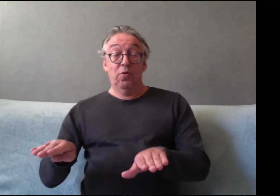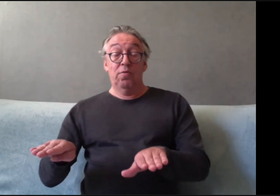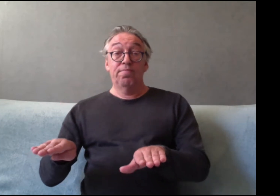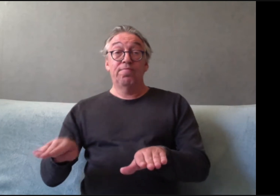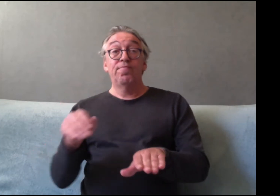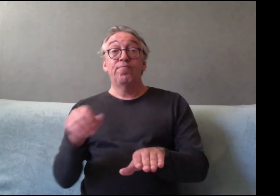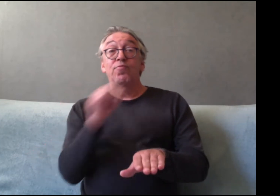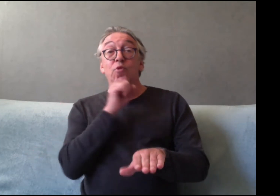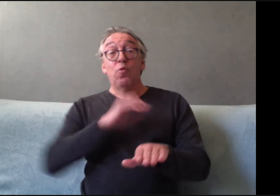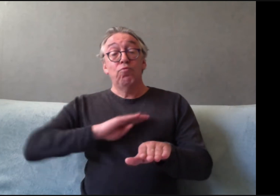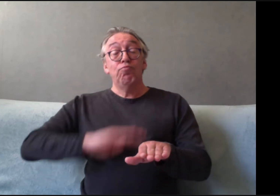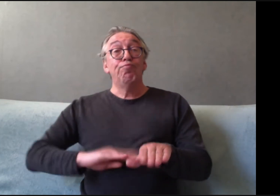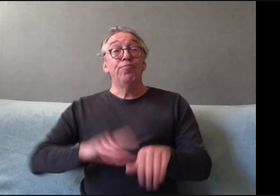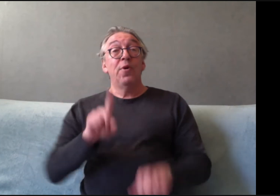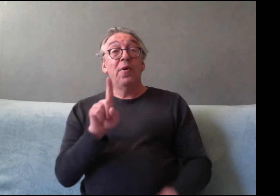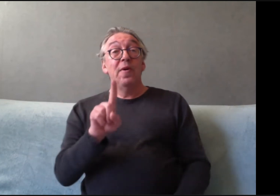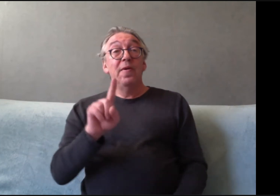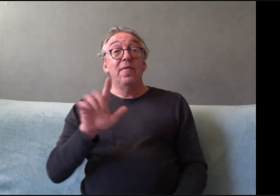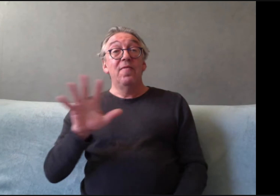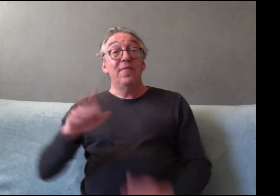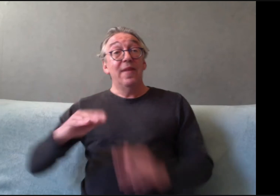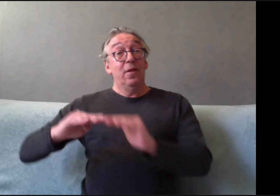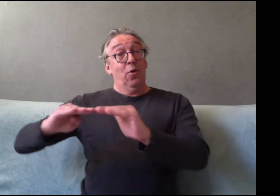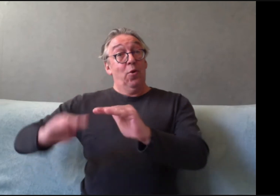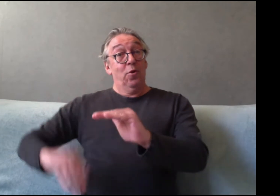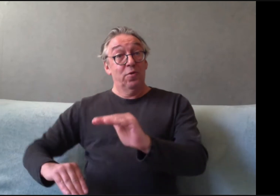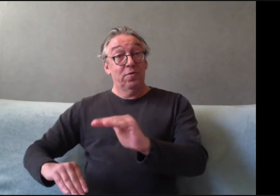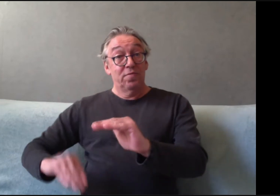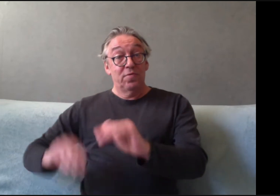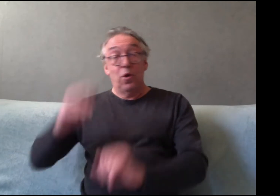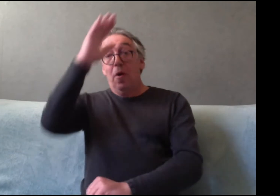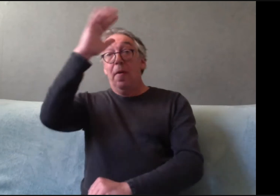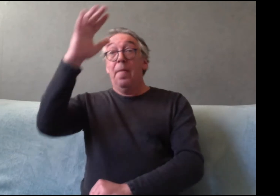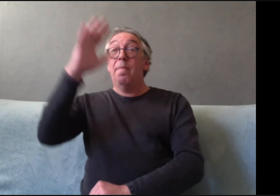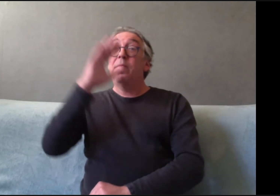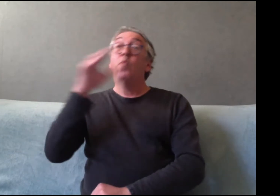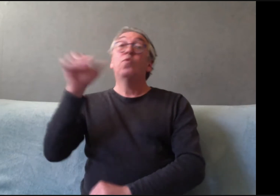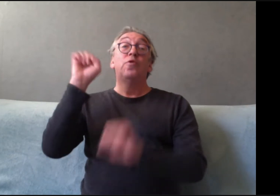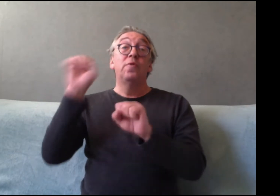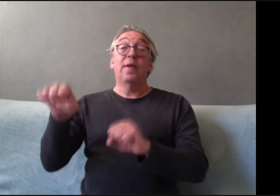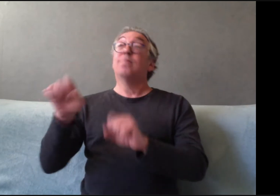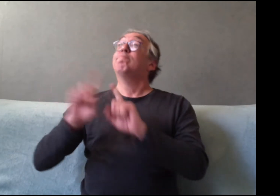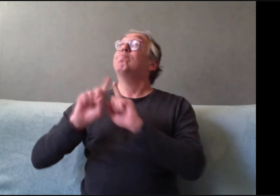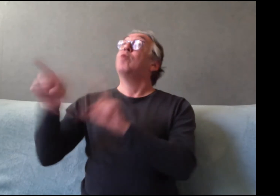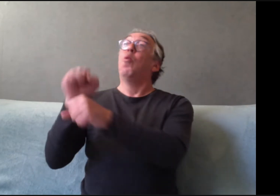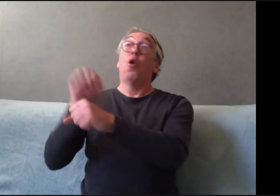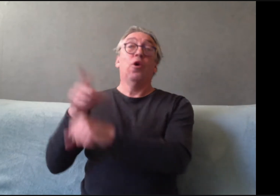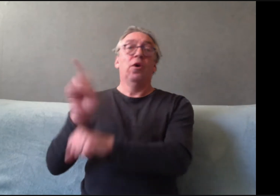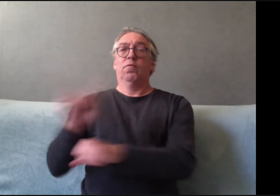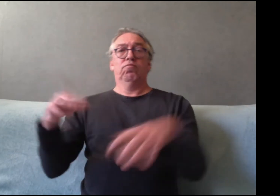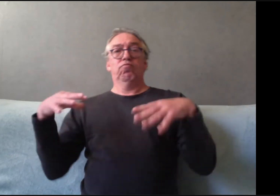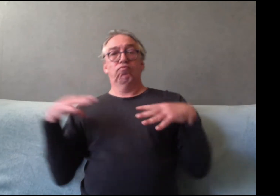but especially for parents of persons with disabilities also above 15